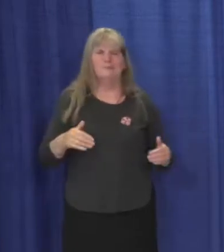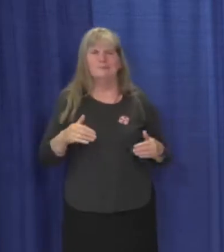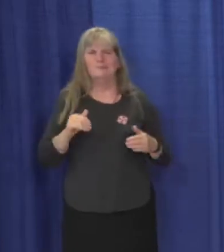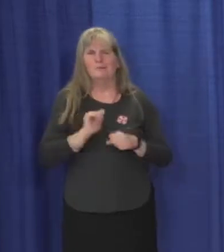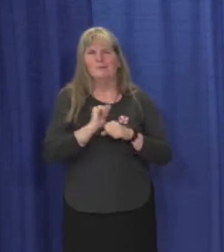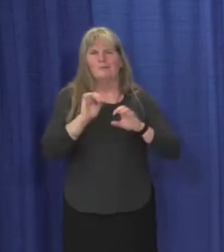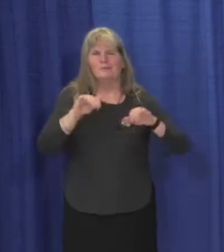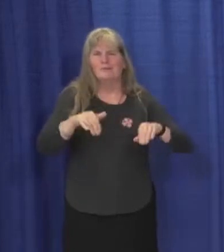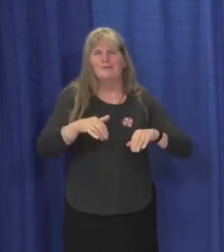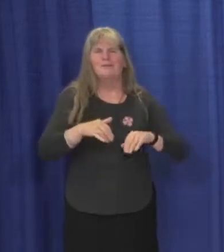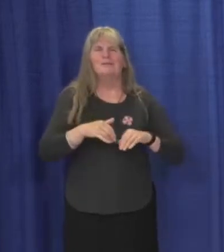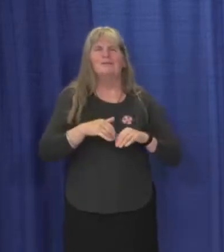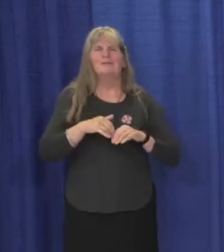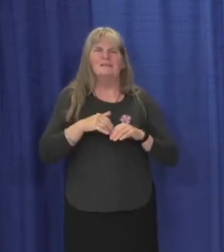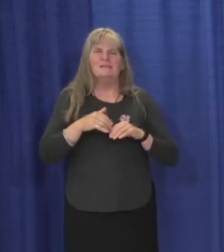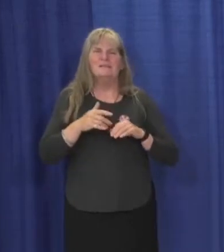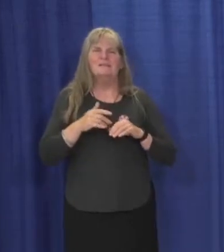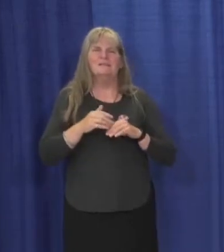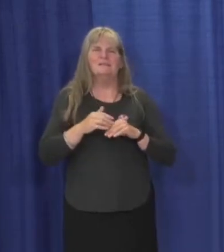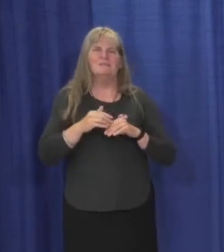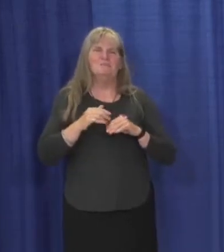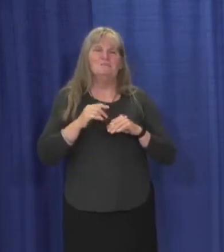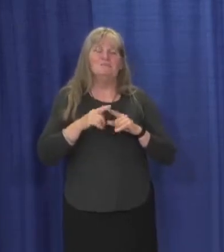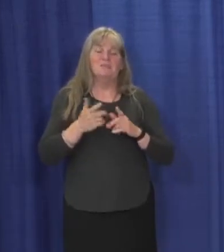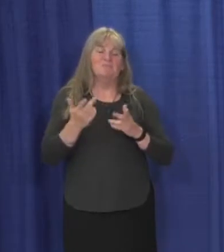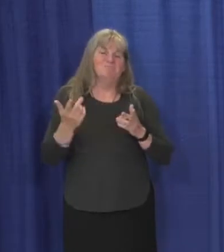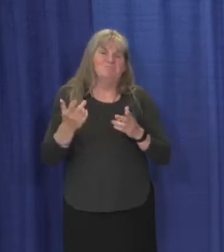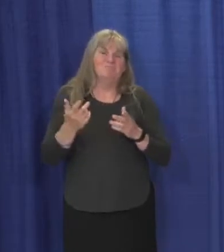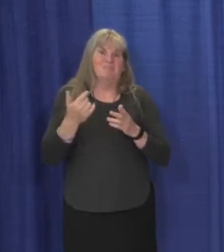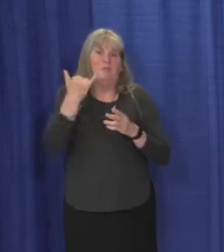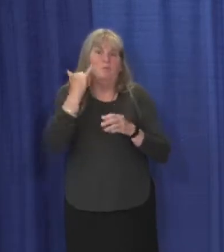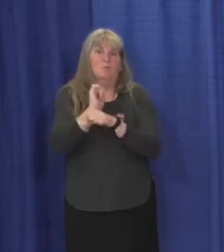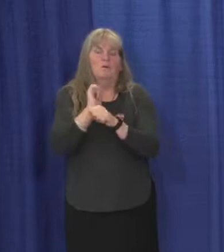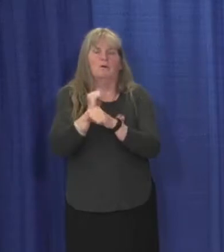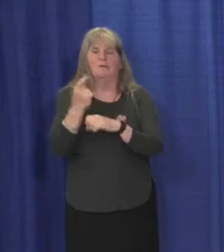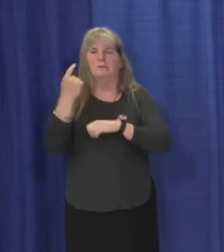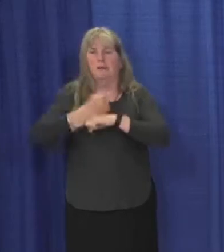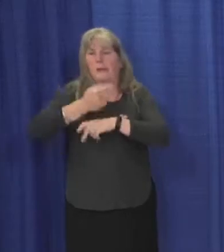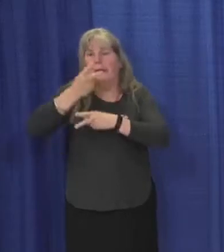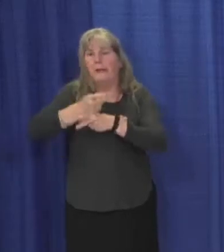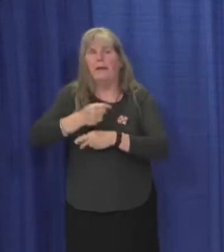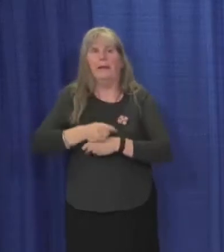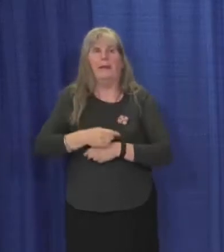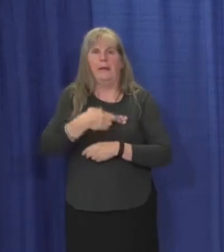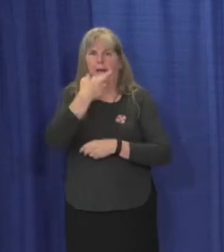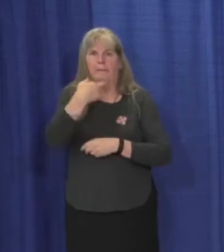put them to the back of your mind. Weather in daycares or